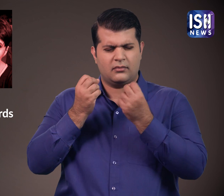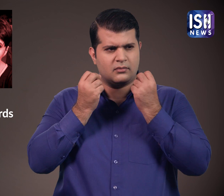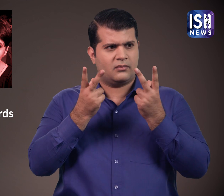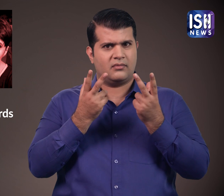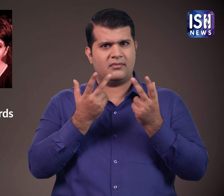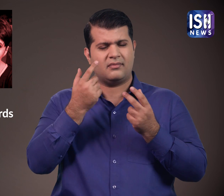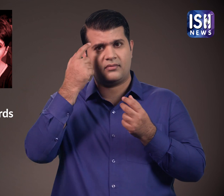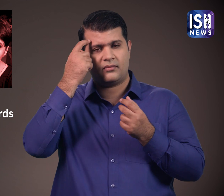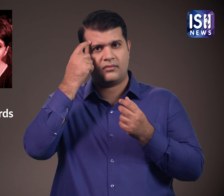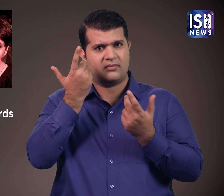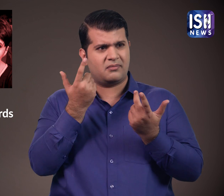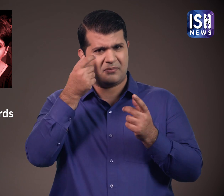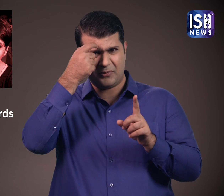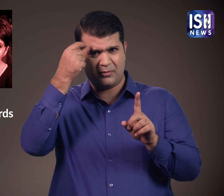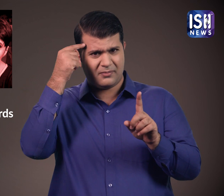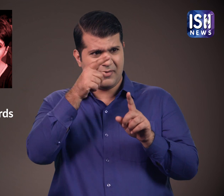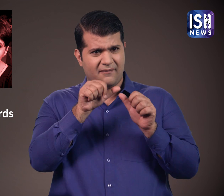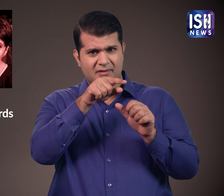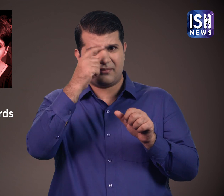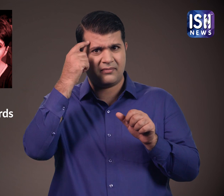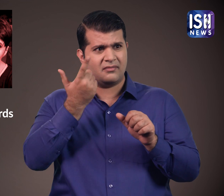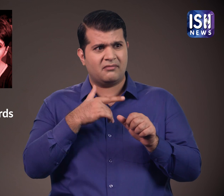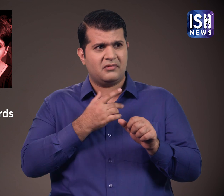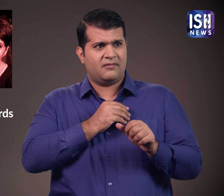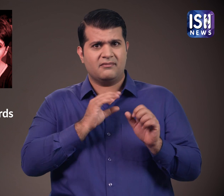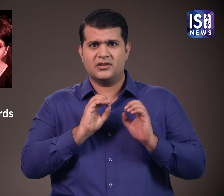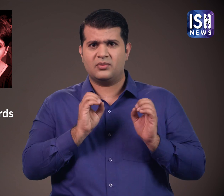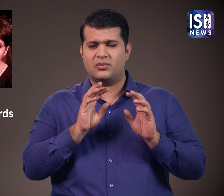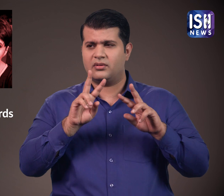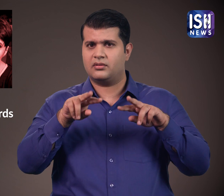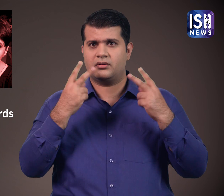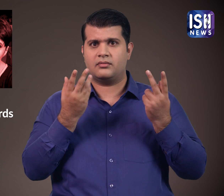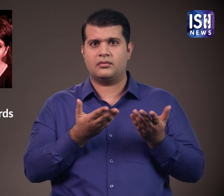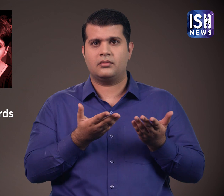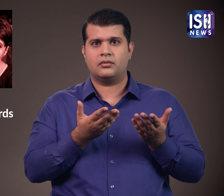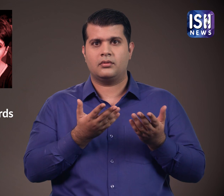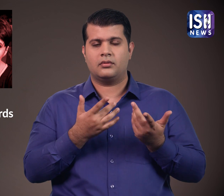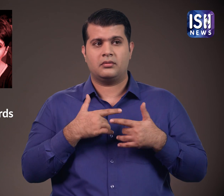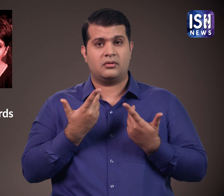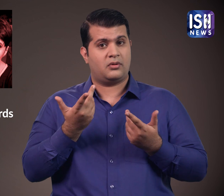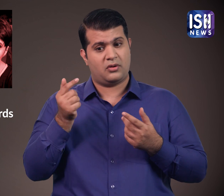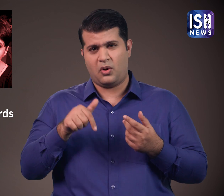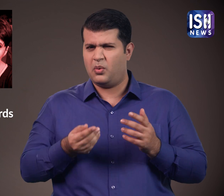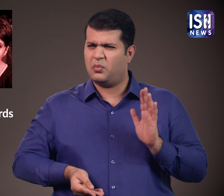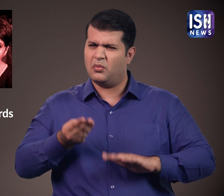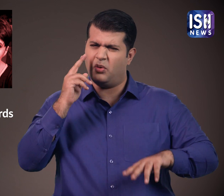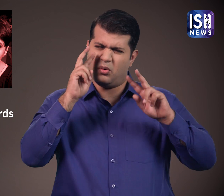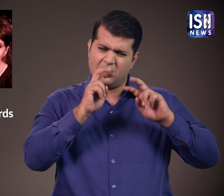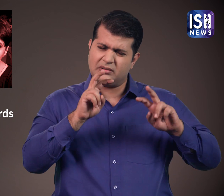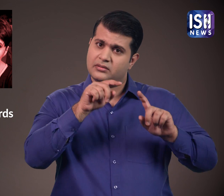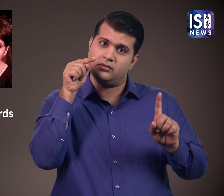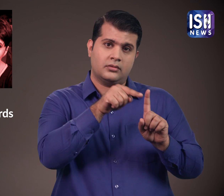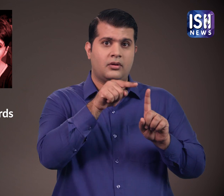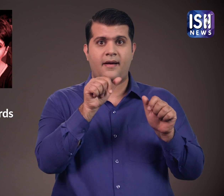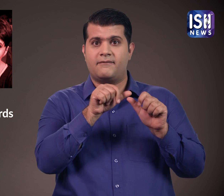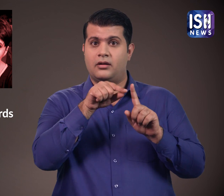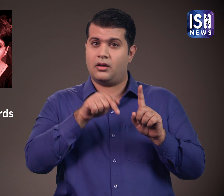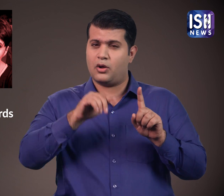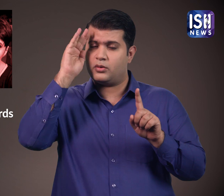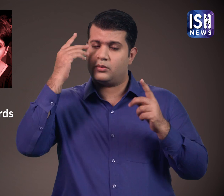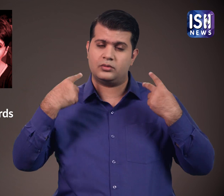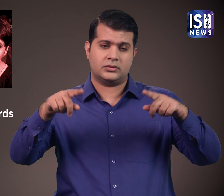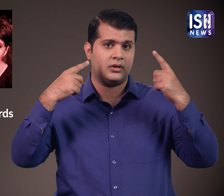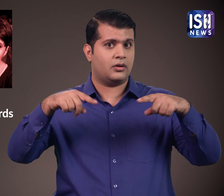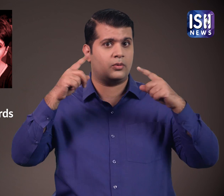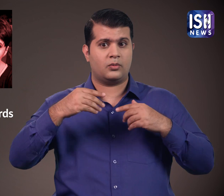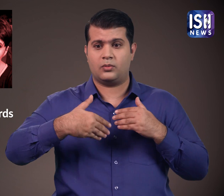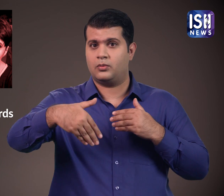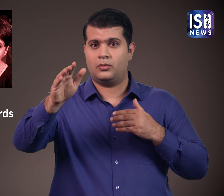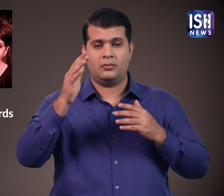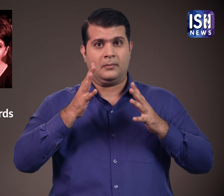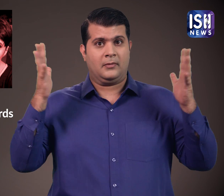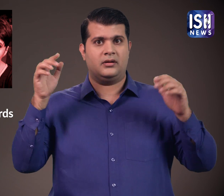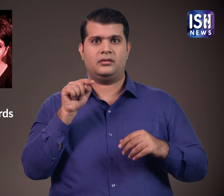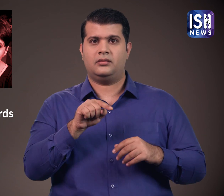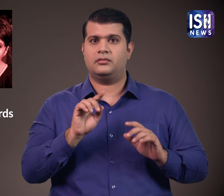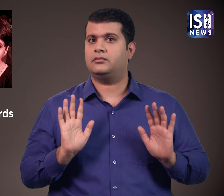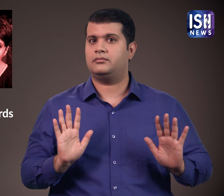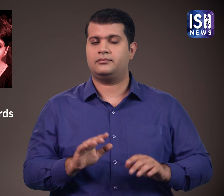So does Aftab have a mental disorder? A detailed investigation is underway and this has become an explosive story.